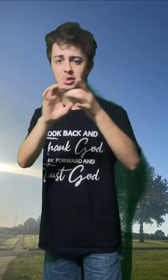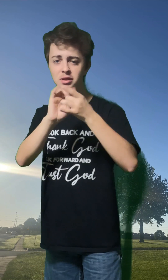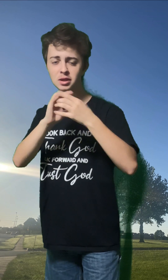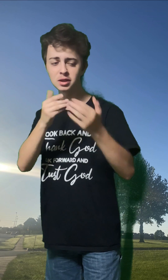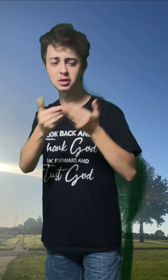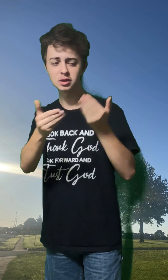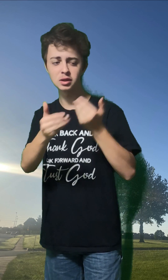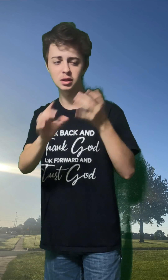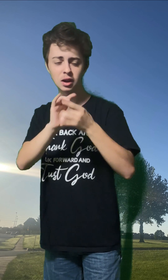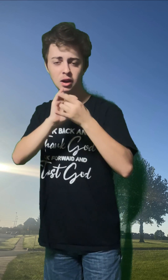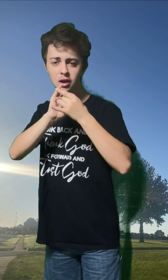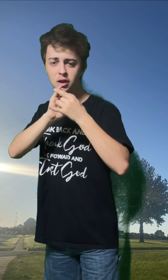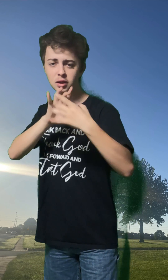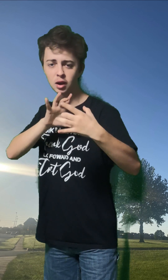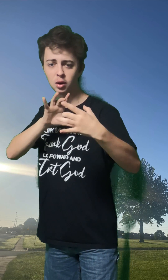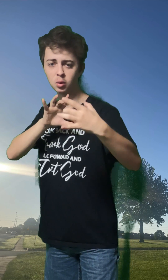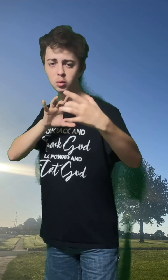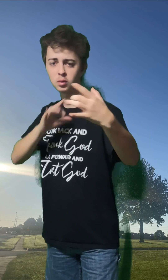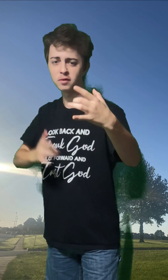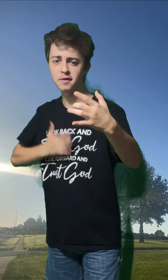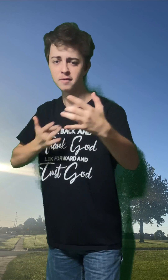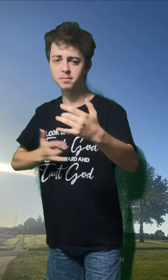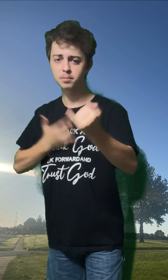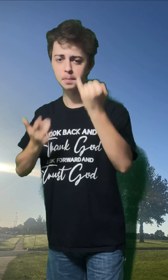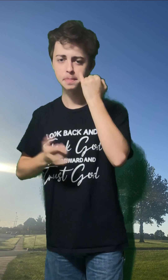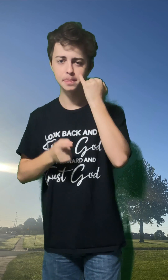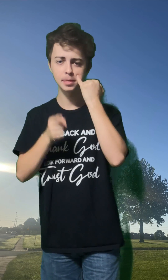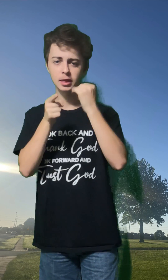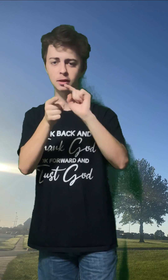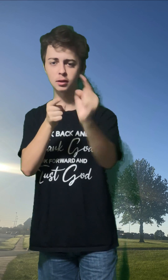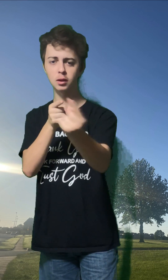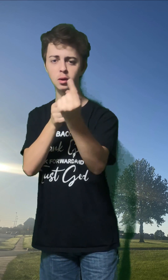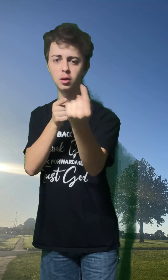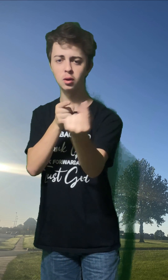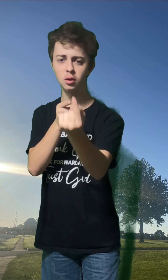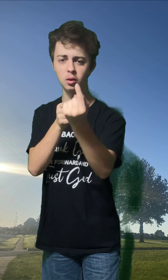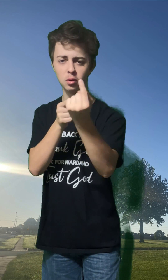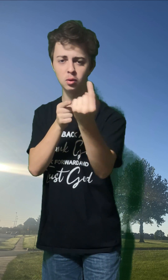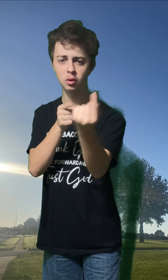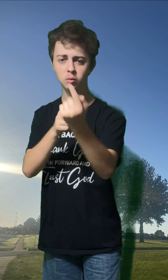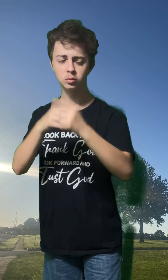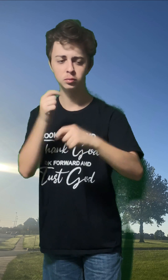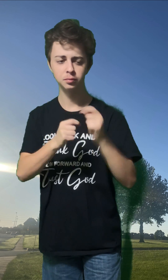It isn't easy to let go Feelin' as if you're alone